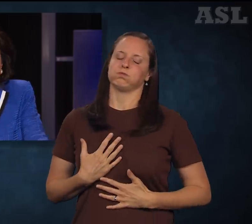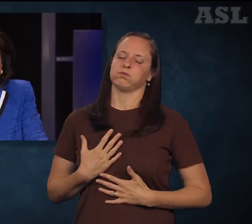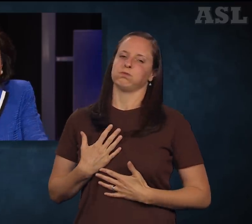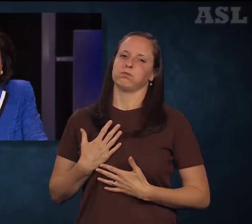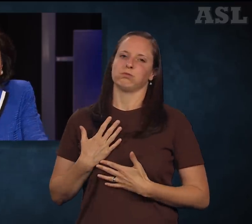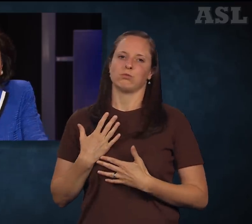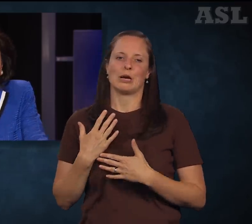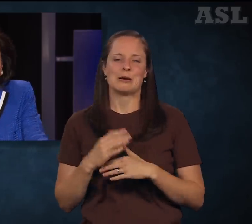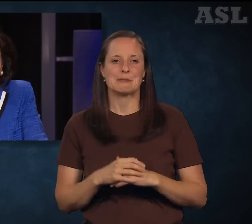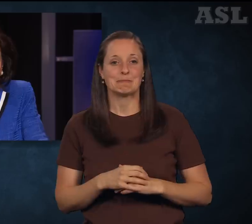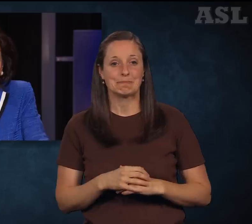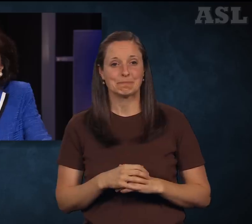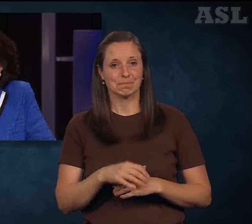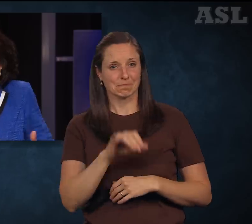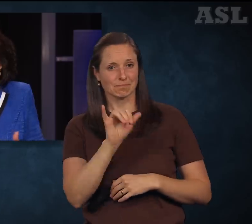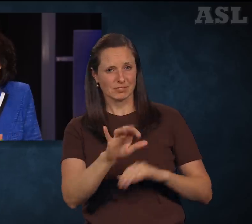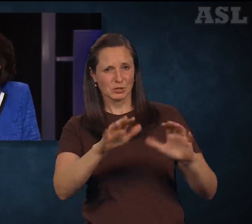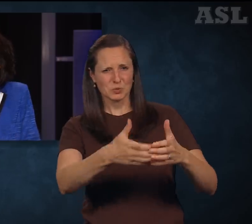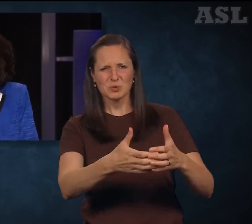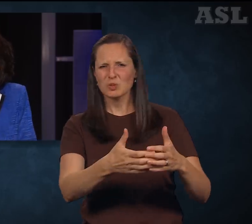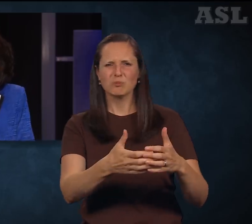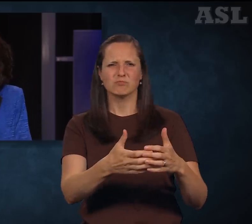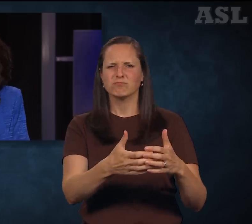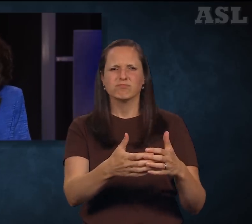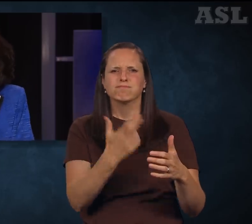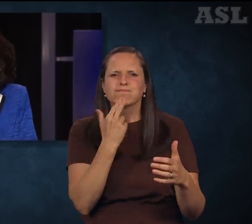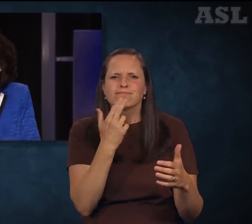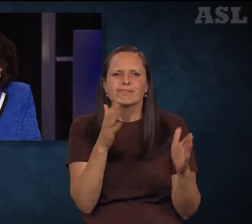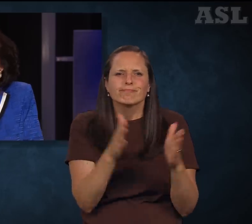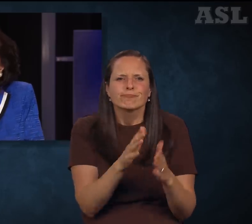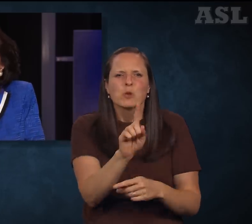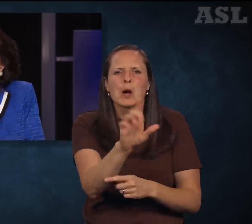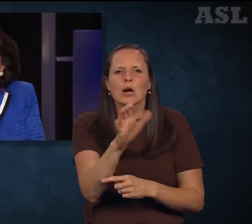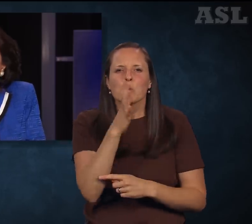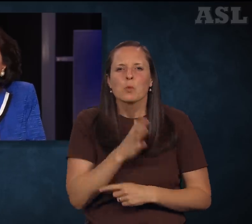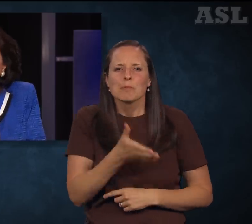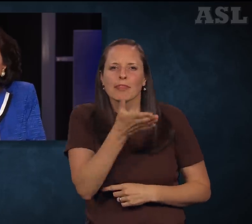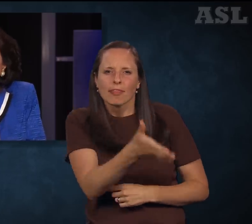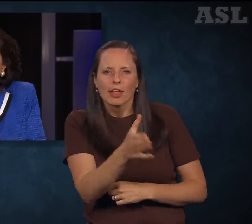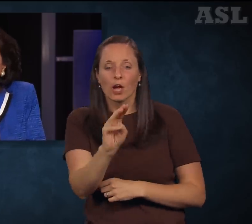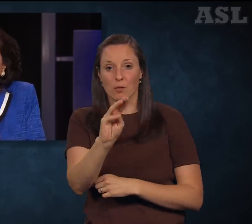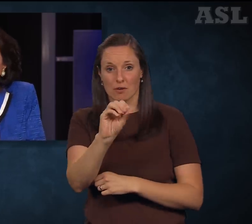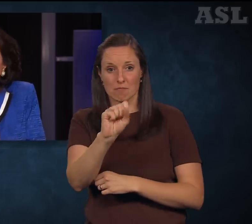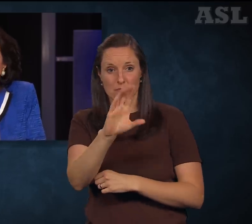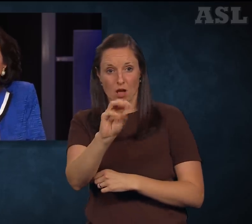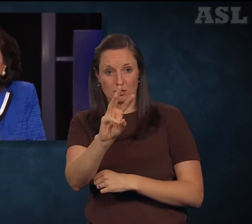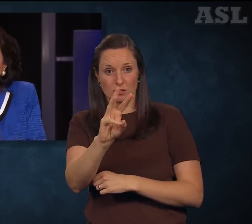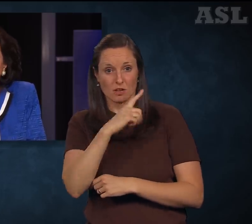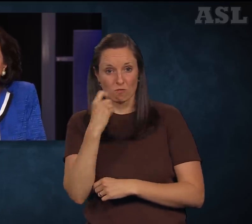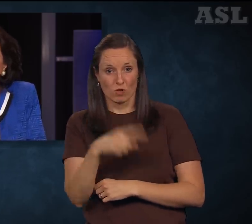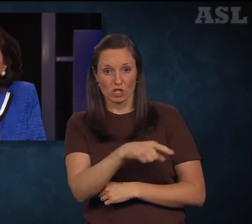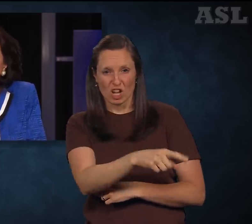FEELING, AND LEARNING.